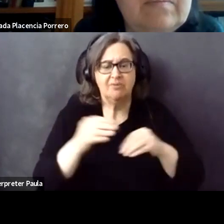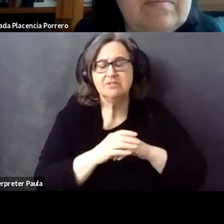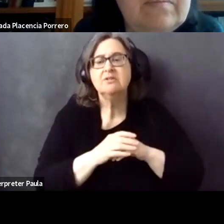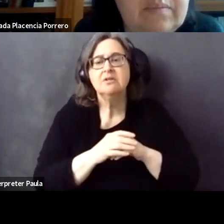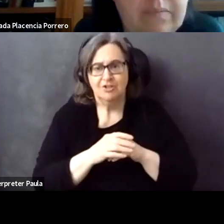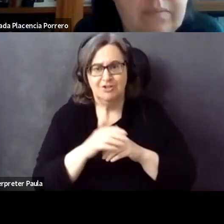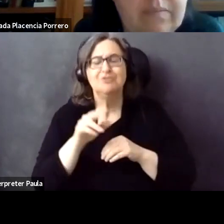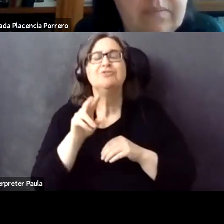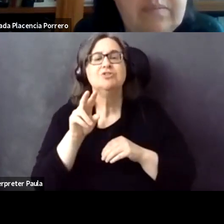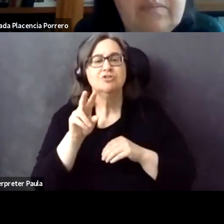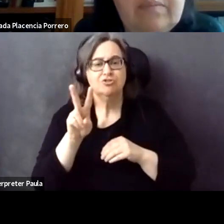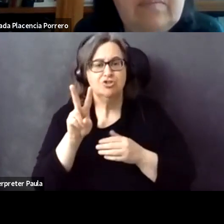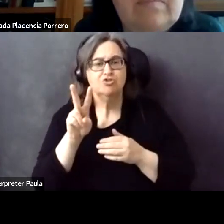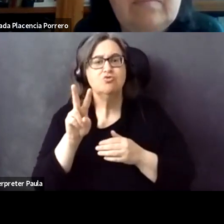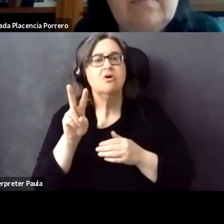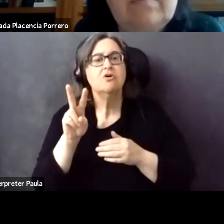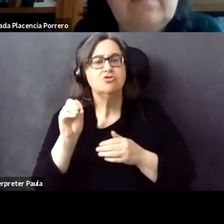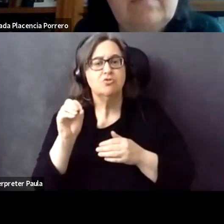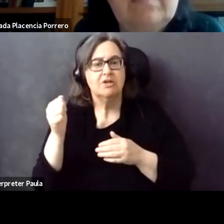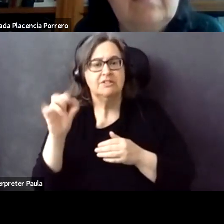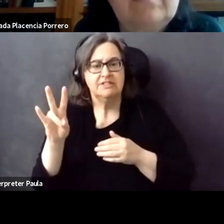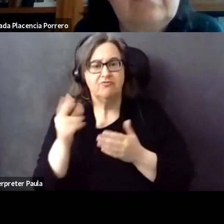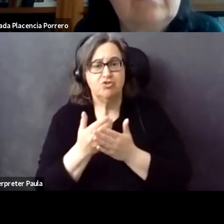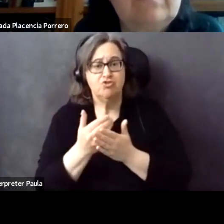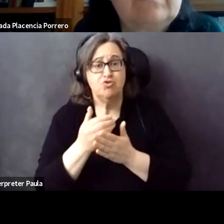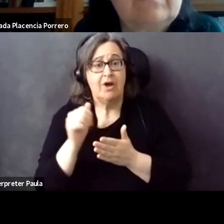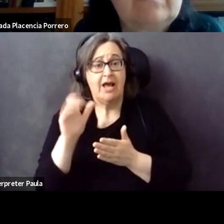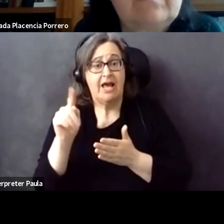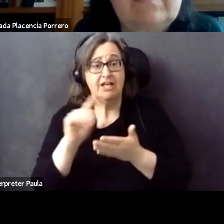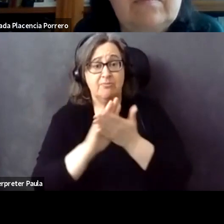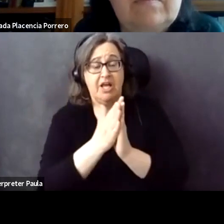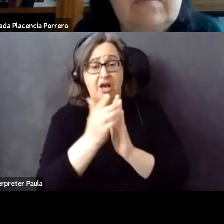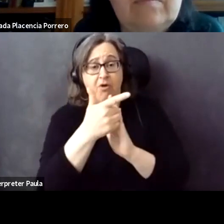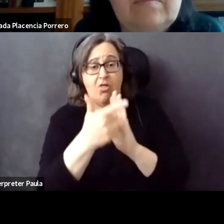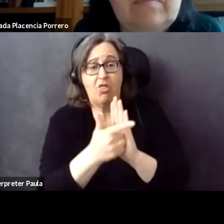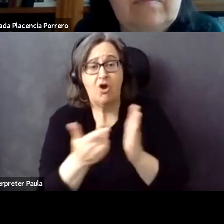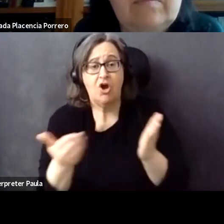there is different interest. At the first moment in